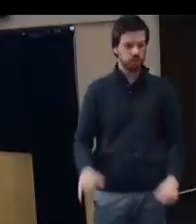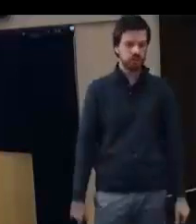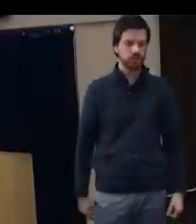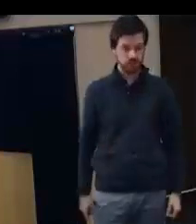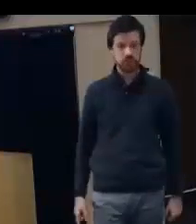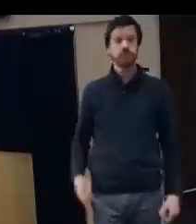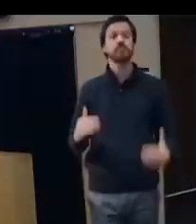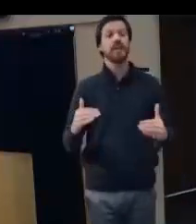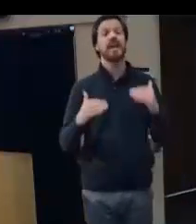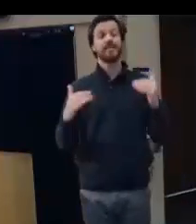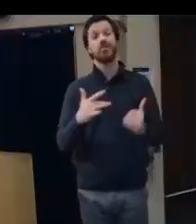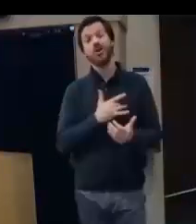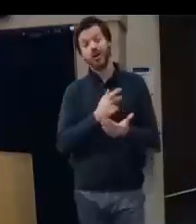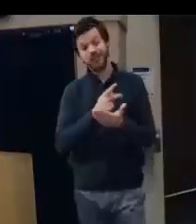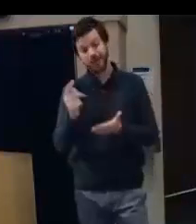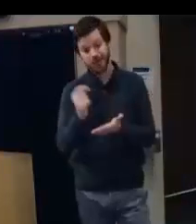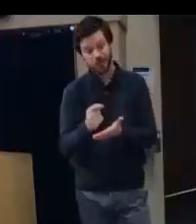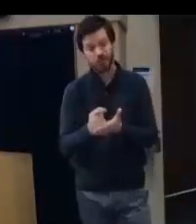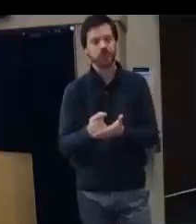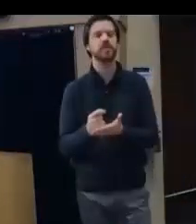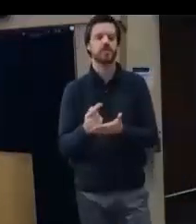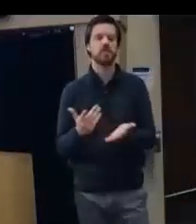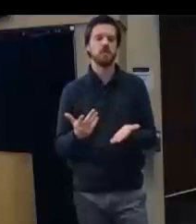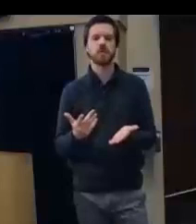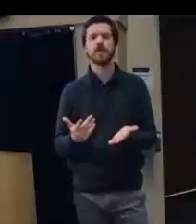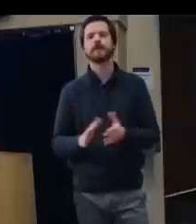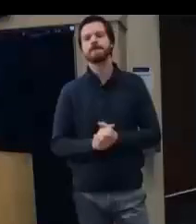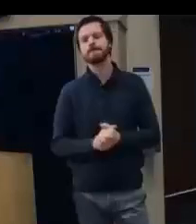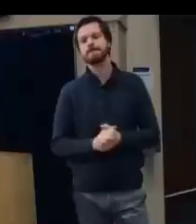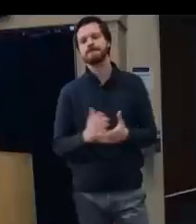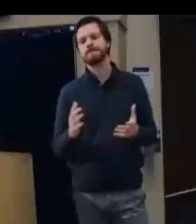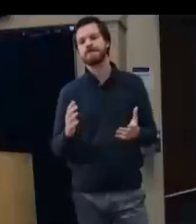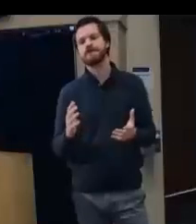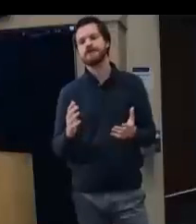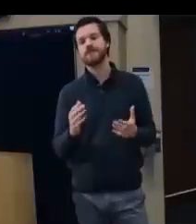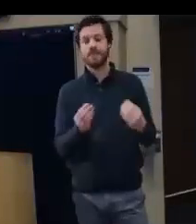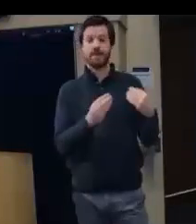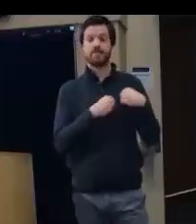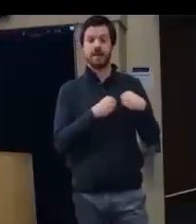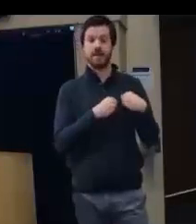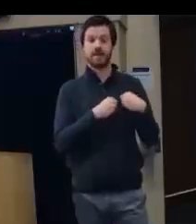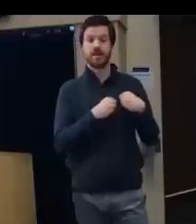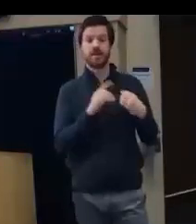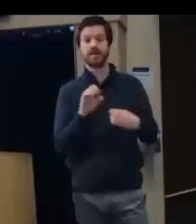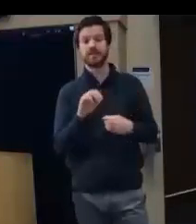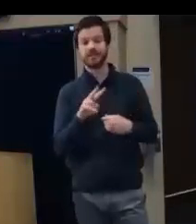be dealing with Advanced heart failure therapies so um uh implanted devices heart transplantation